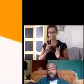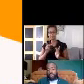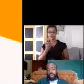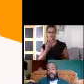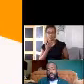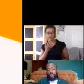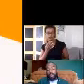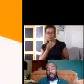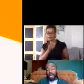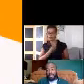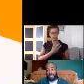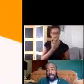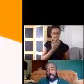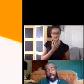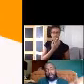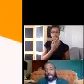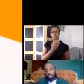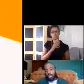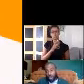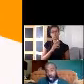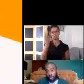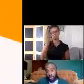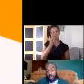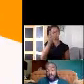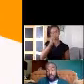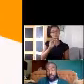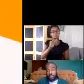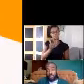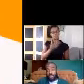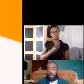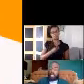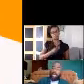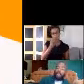who are who are white passing, and we'll and we'll talk about those terms as well. And